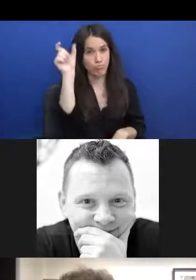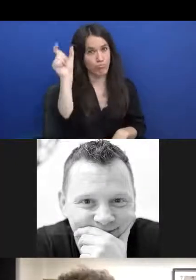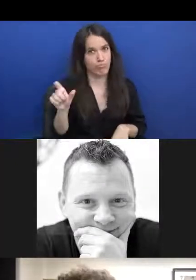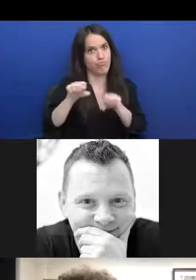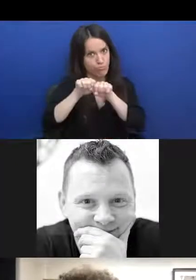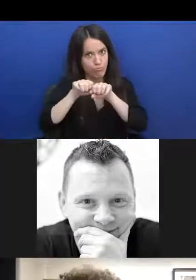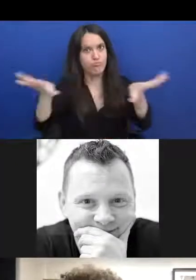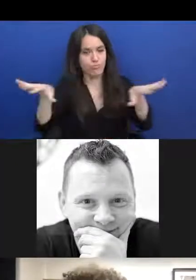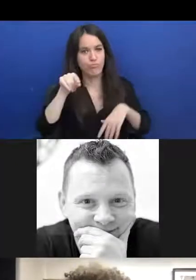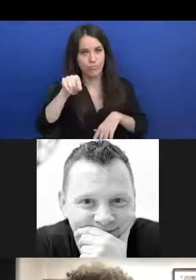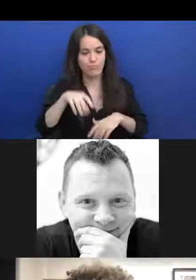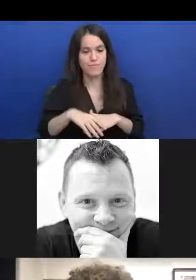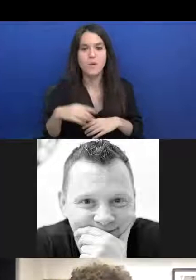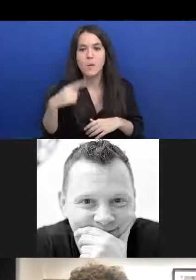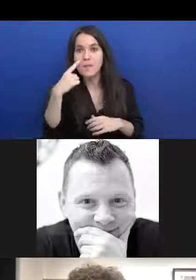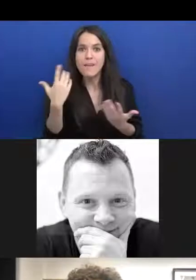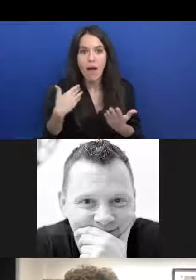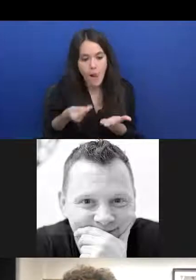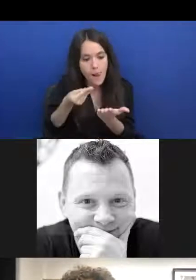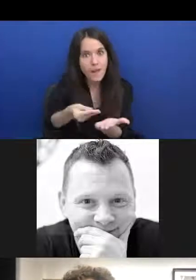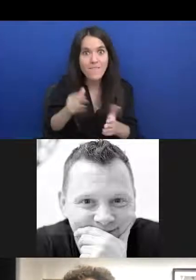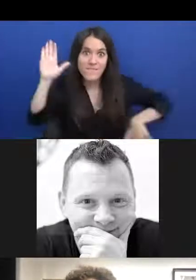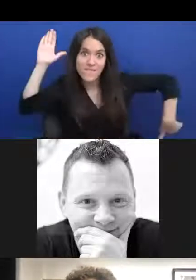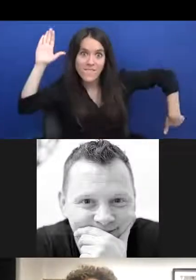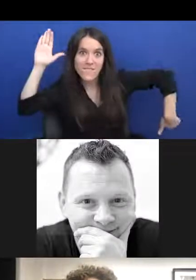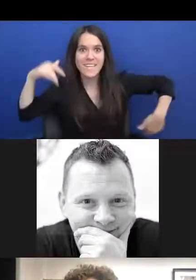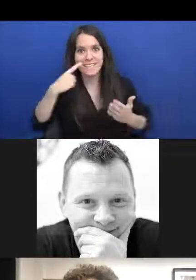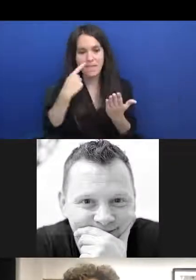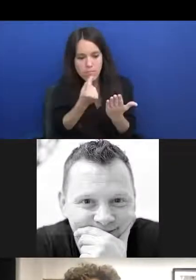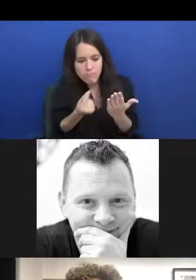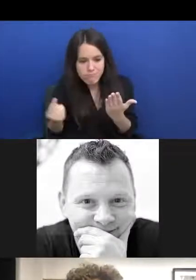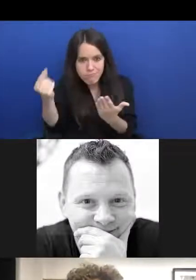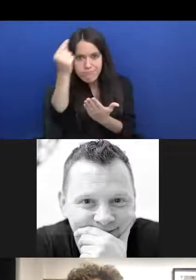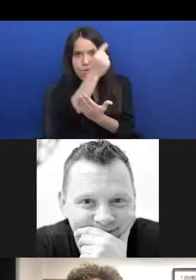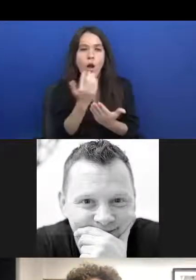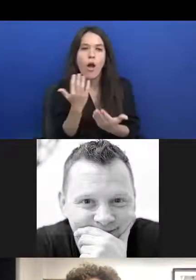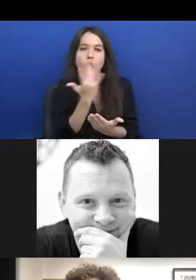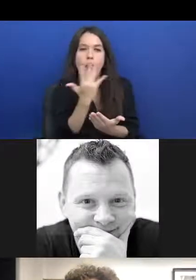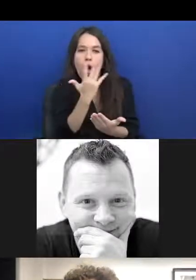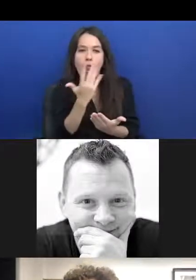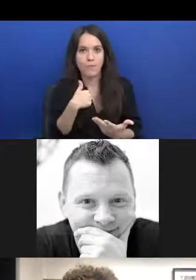some colored pencils and then ask them to color it in according to their languages so this is